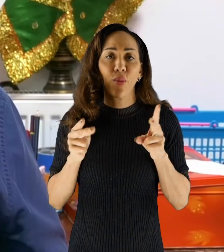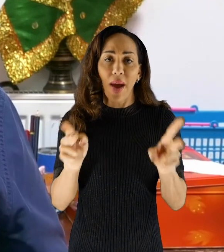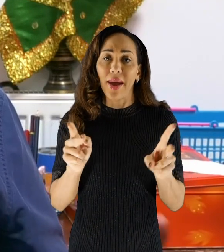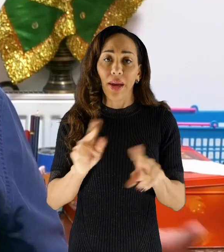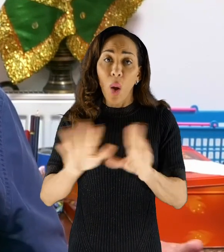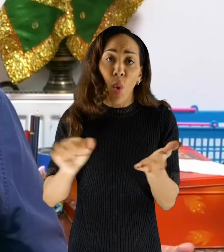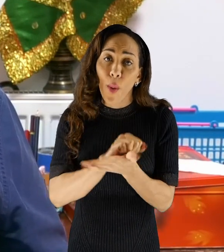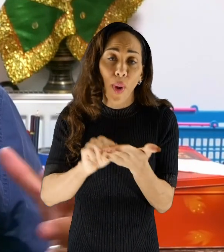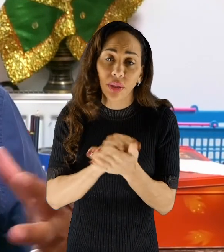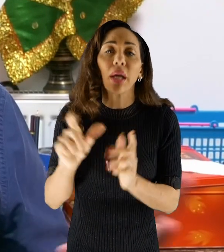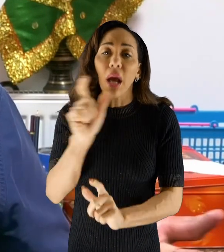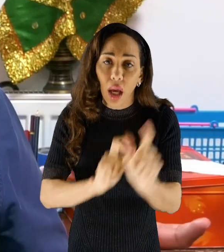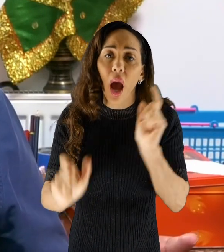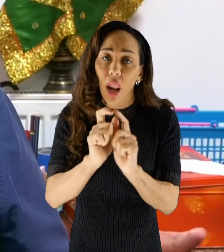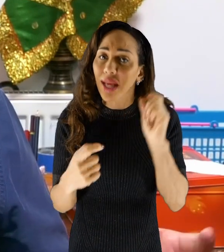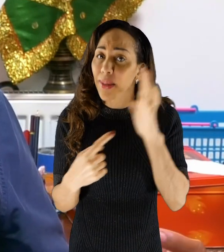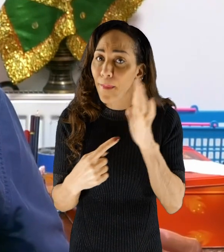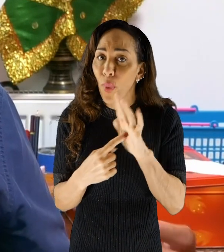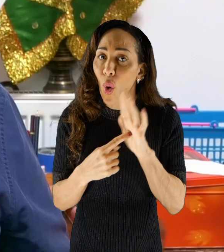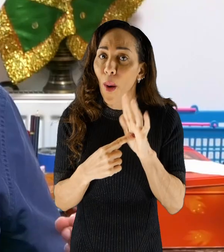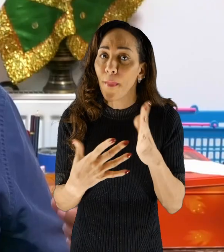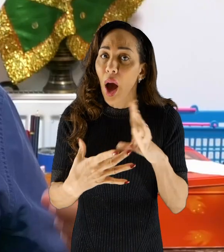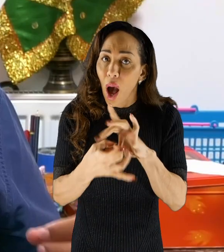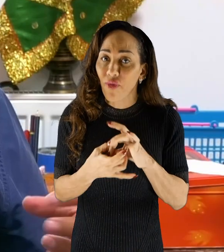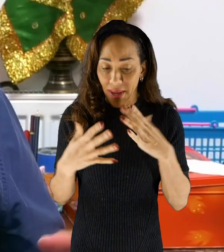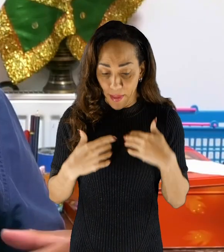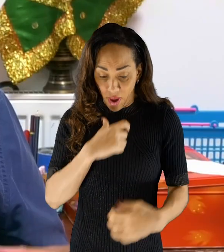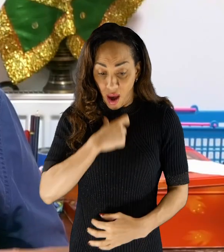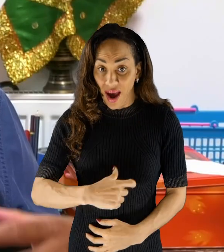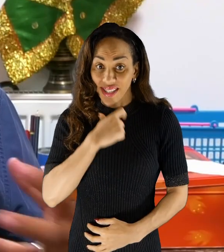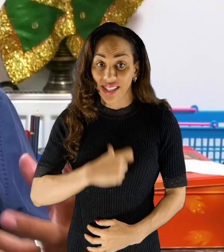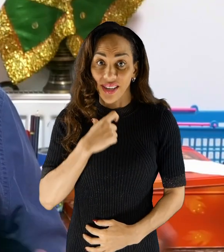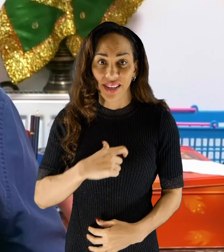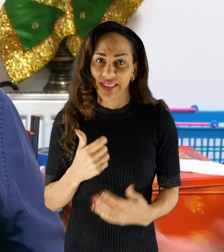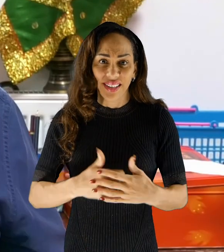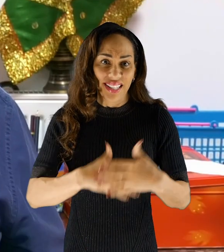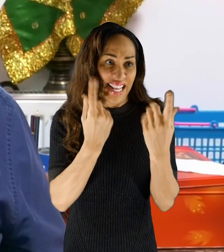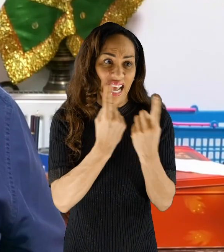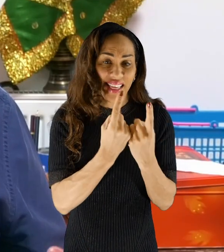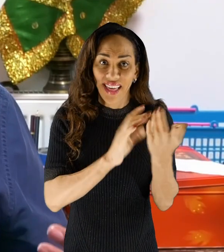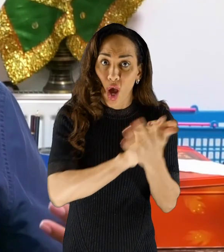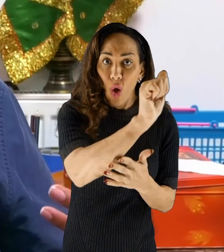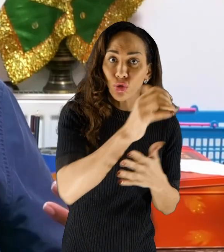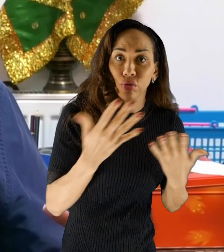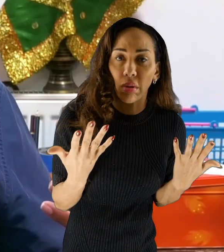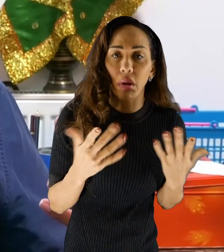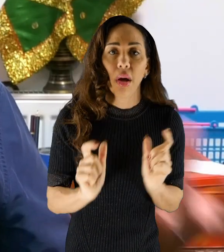identity than anything kind of cultural. I guess my sense of colour comes from my